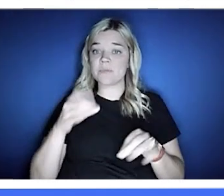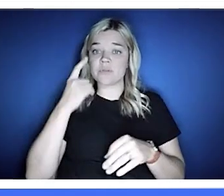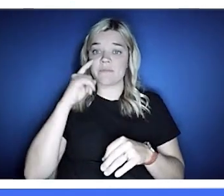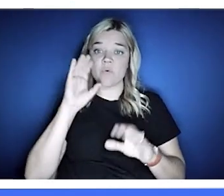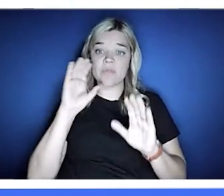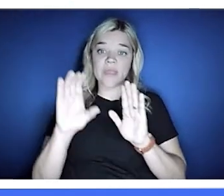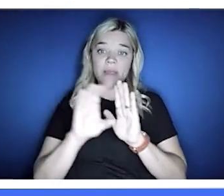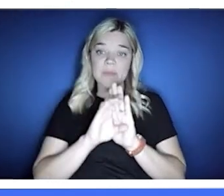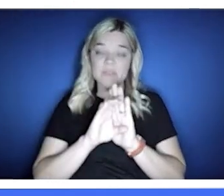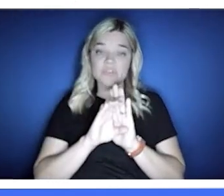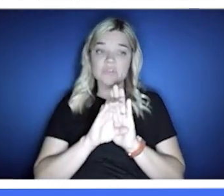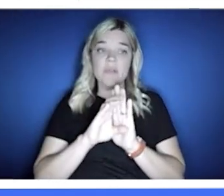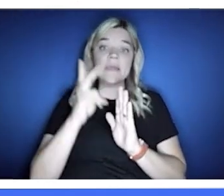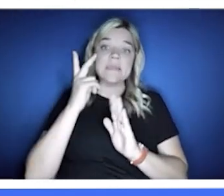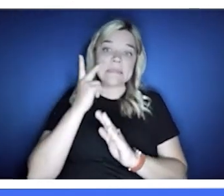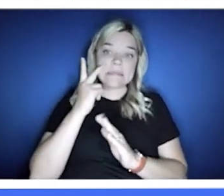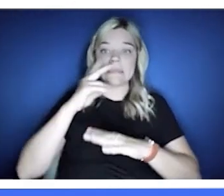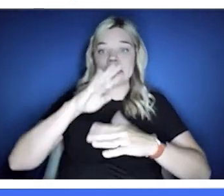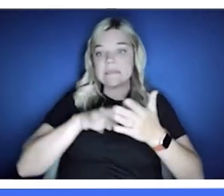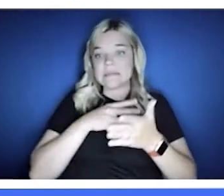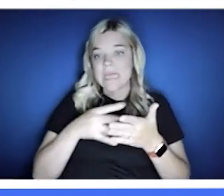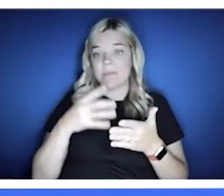see table for more information and just give